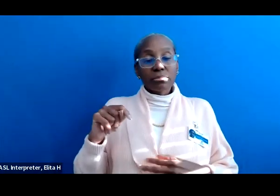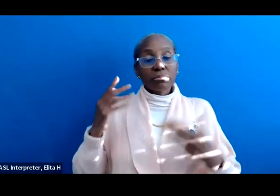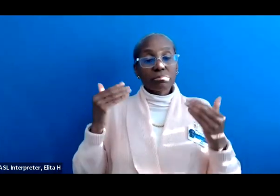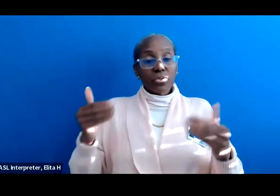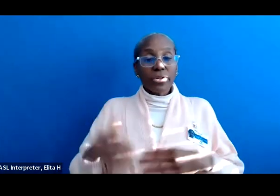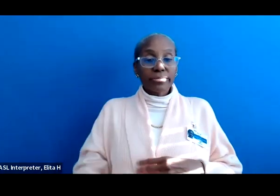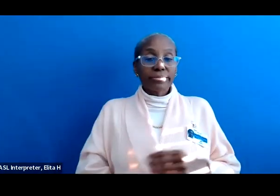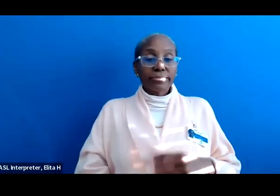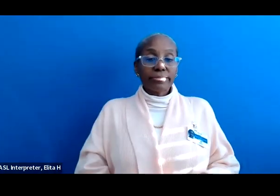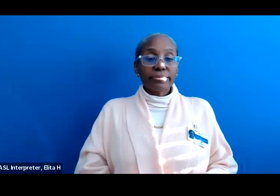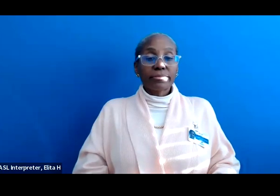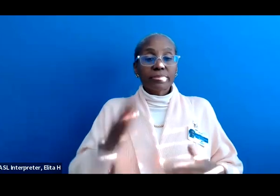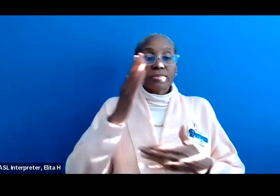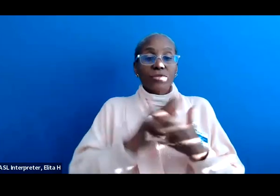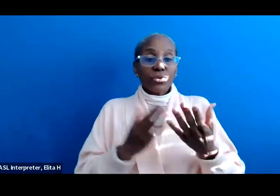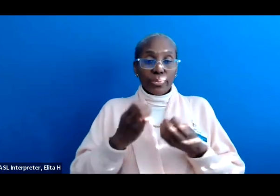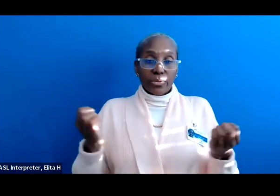There are some new devices out that will help you.